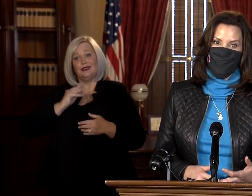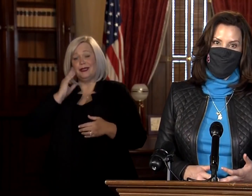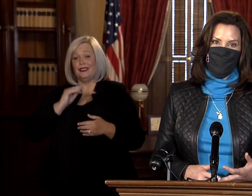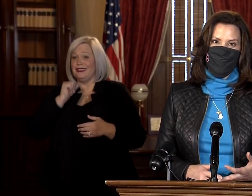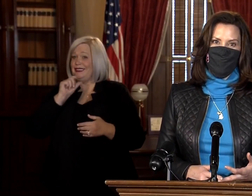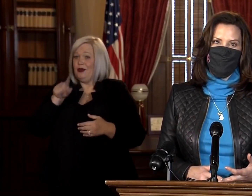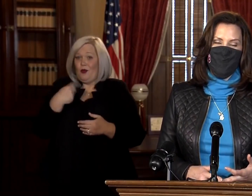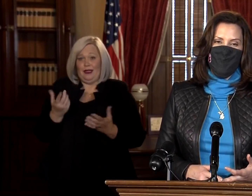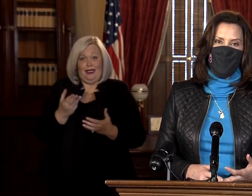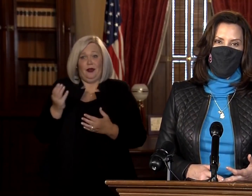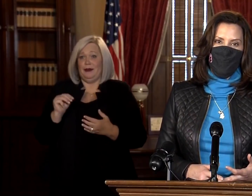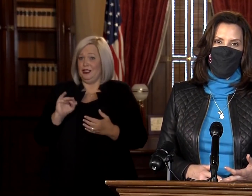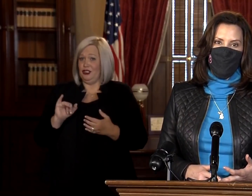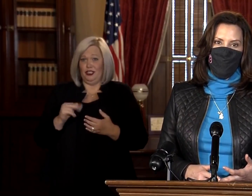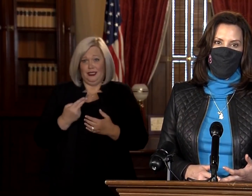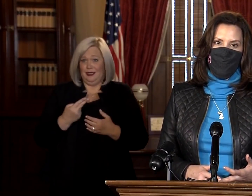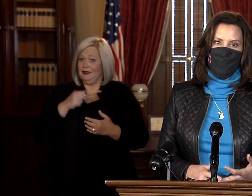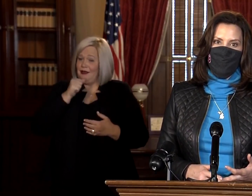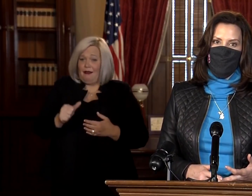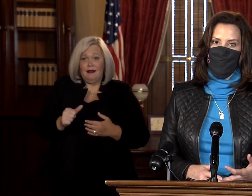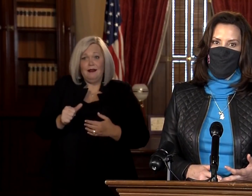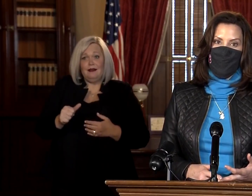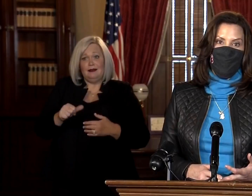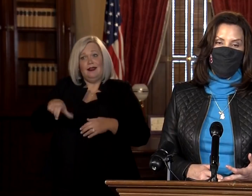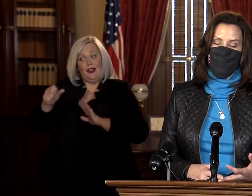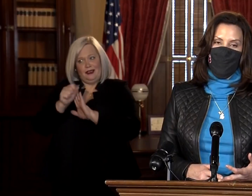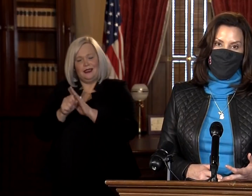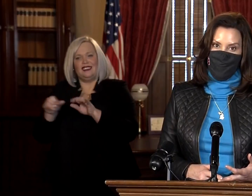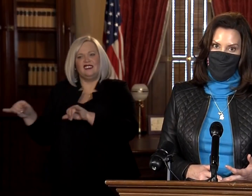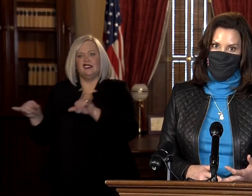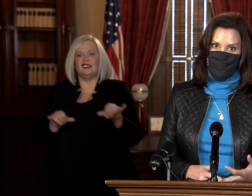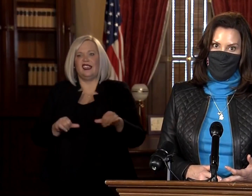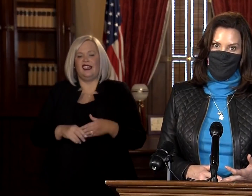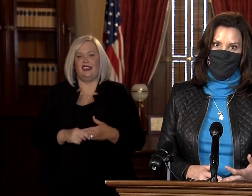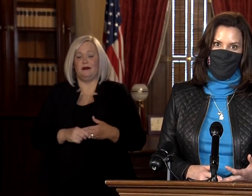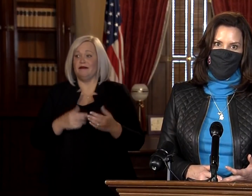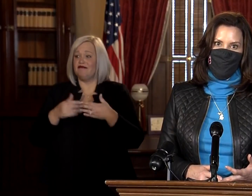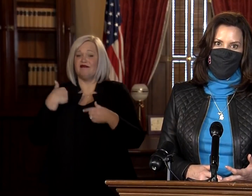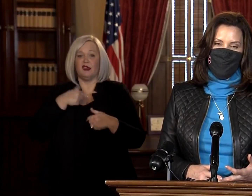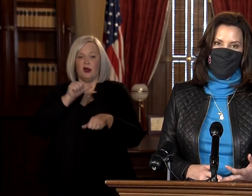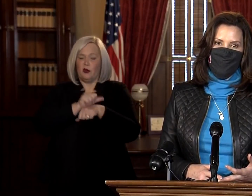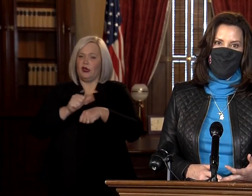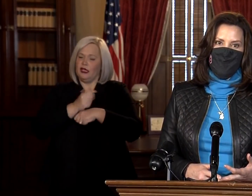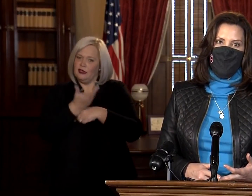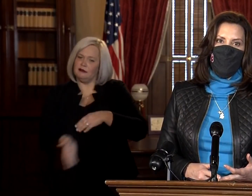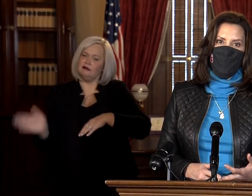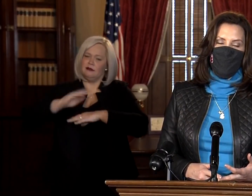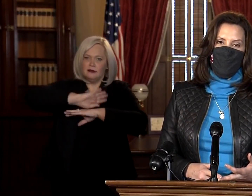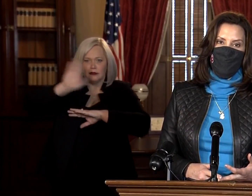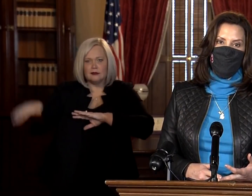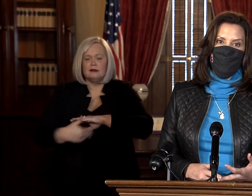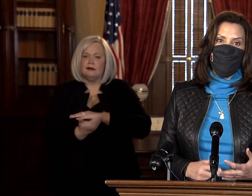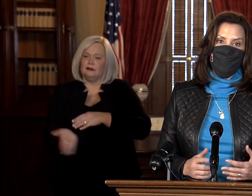getting Vaccines to the states. And so, our experience is not And so, our experience is not unique here in Michigan, and we unique here in Michigan, and we are working at all hours of the